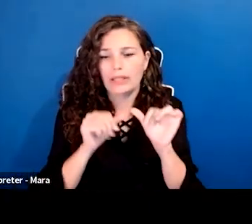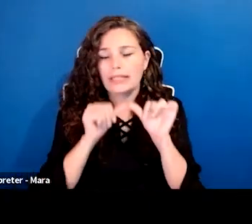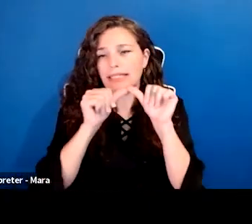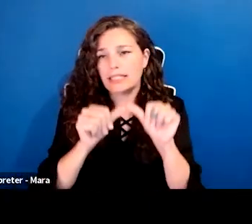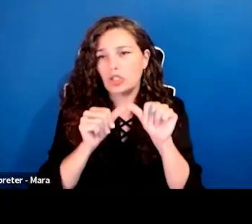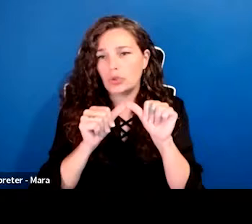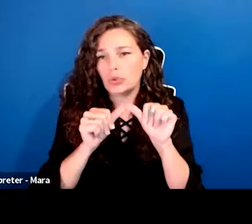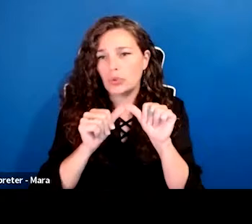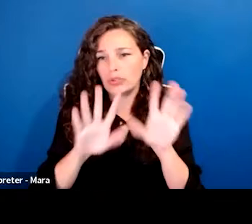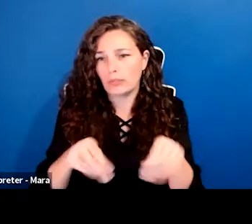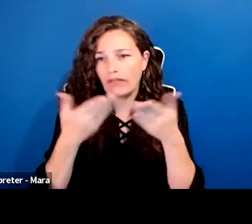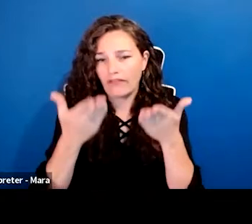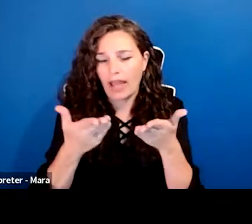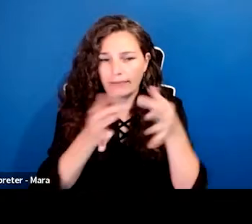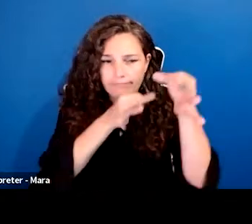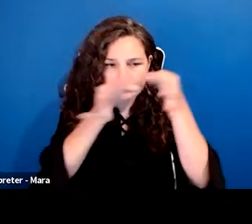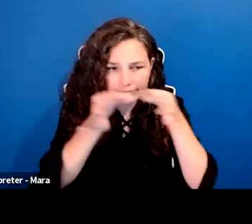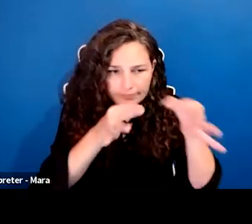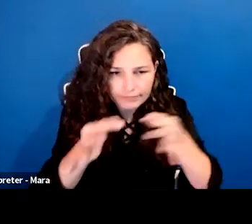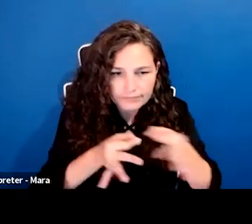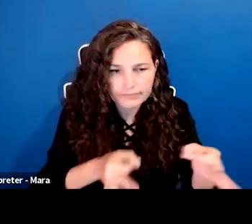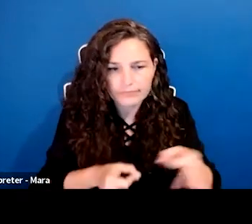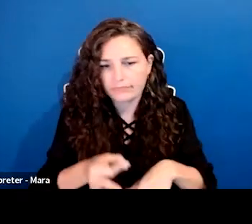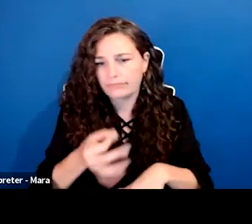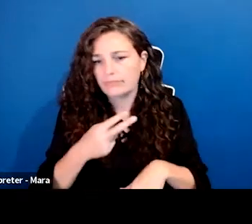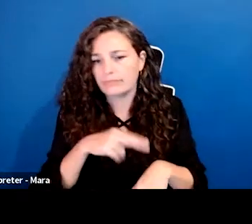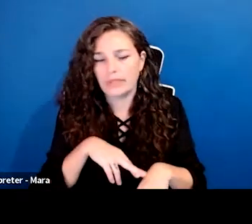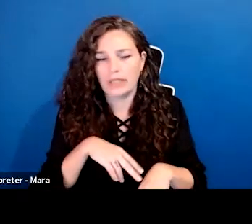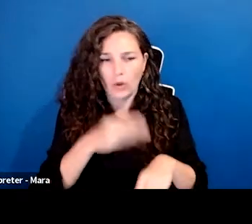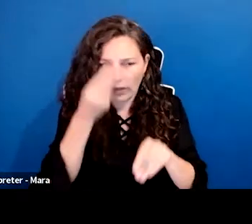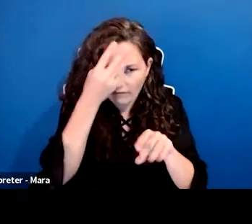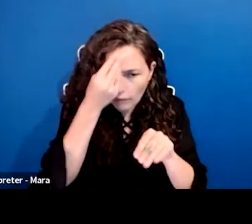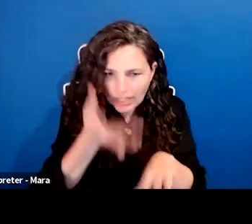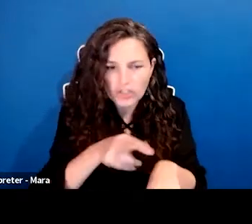details or report as necessary as that claim moves forward.